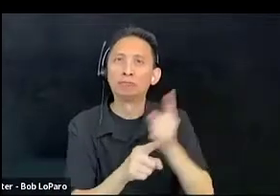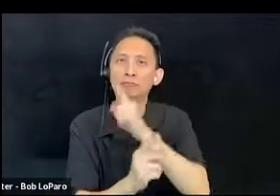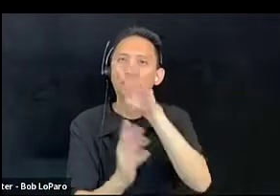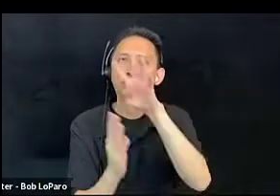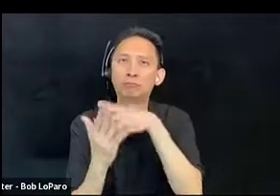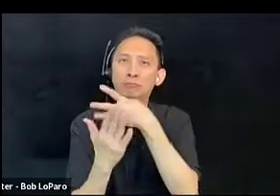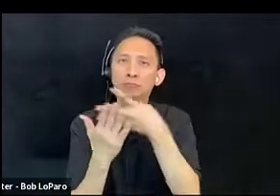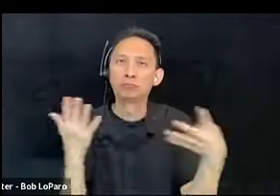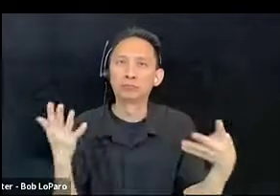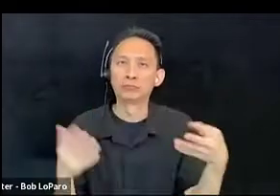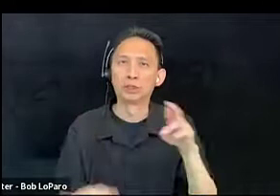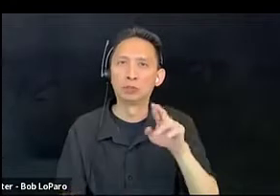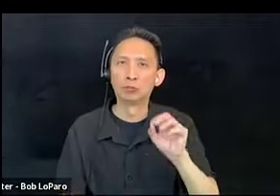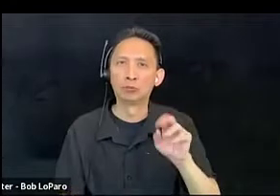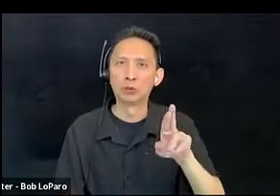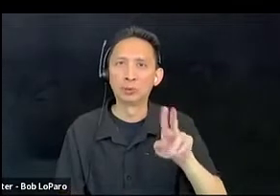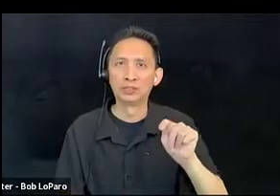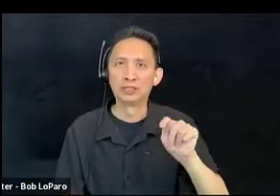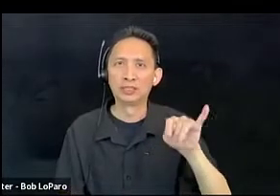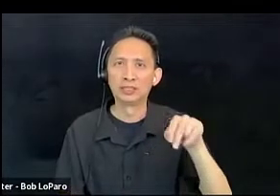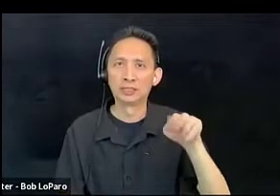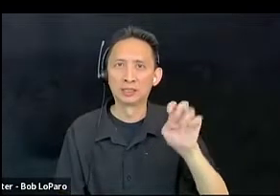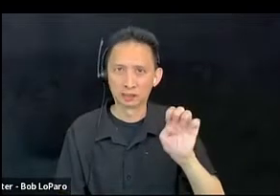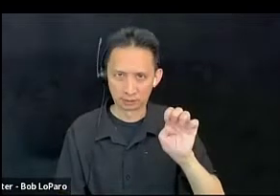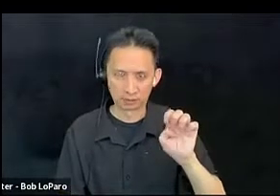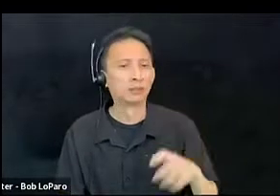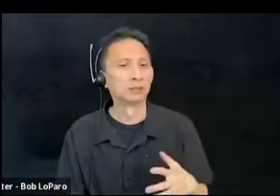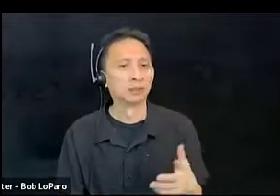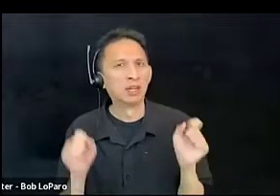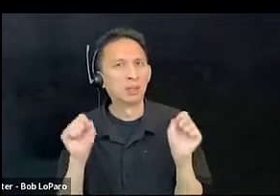That's where we bring in things like the CVI schedule and other planning tools